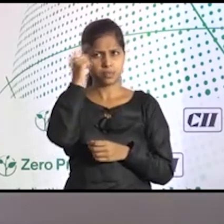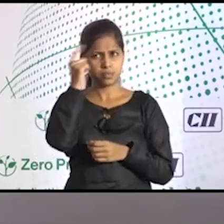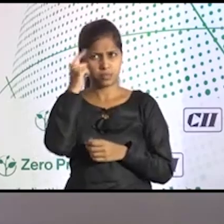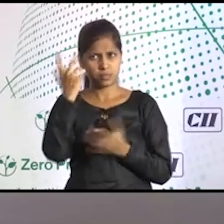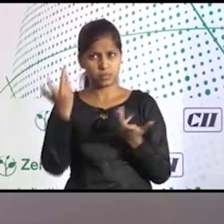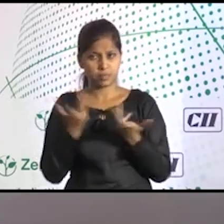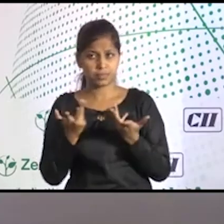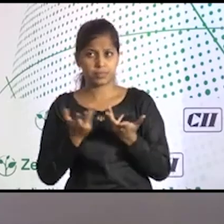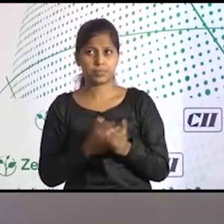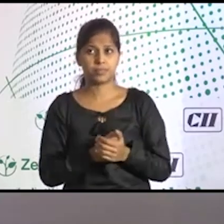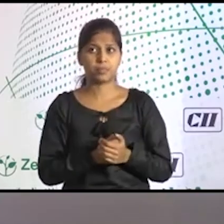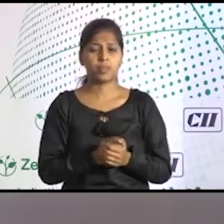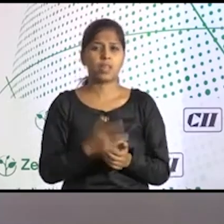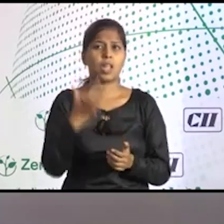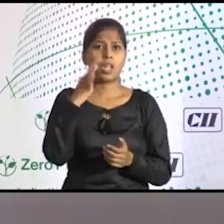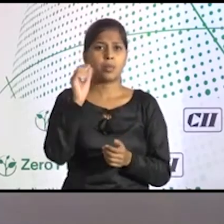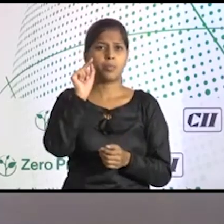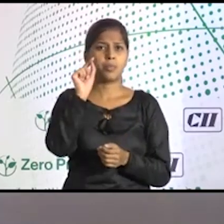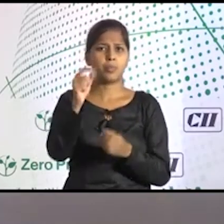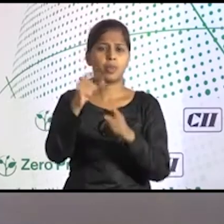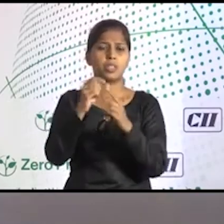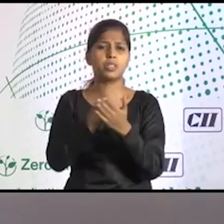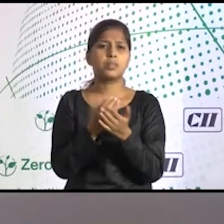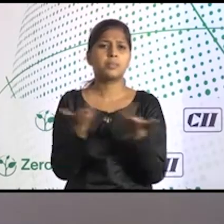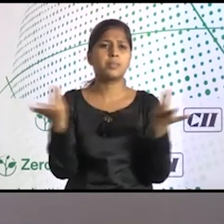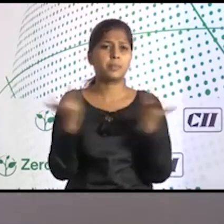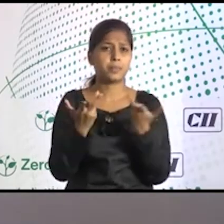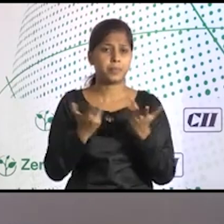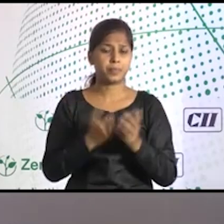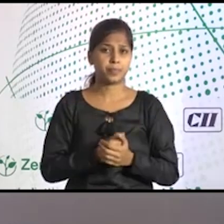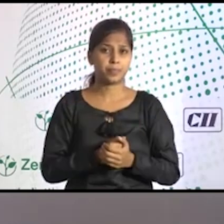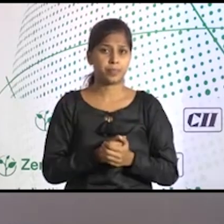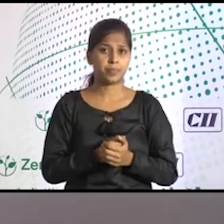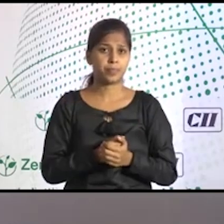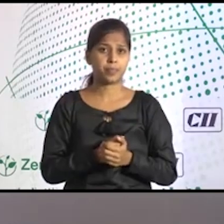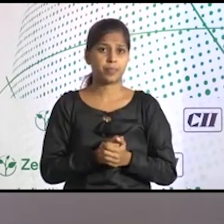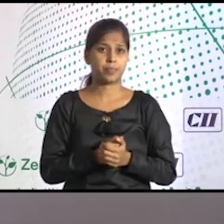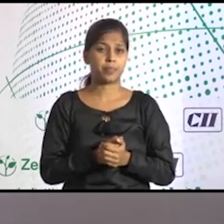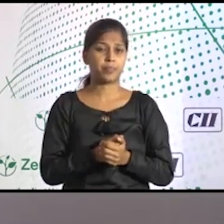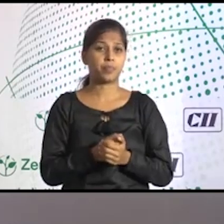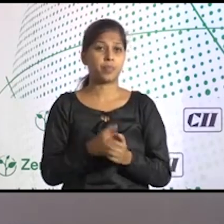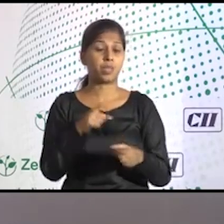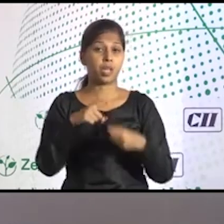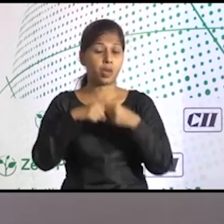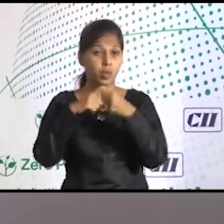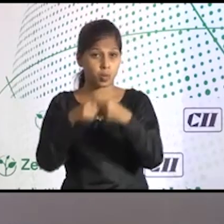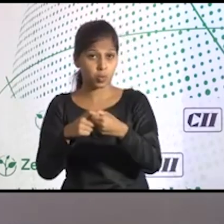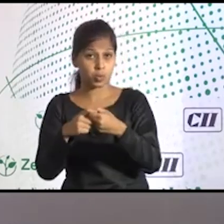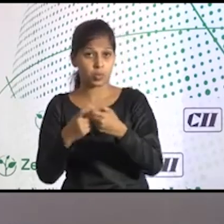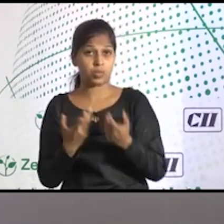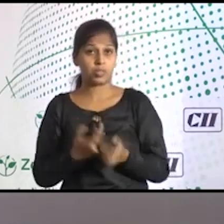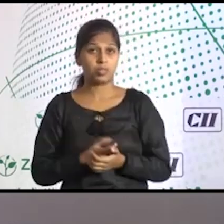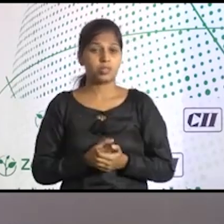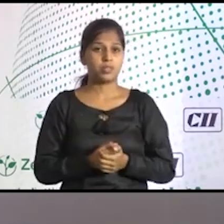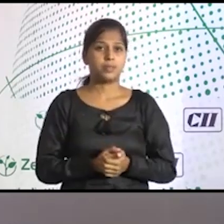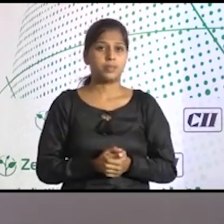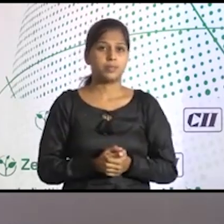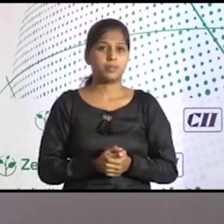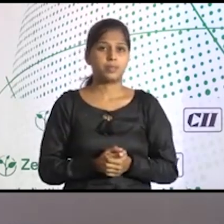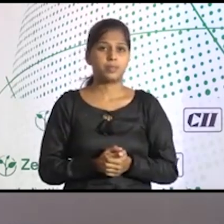is a very important part of the ecosystem that's getting built here. Which then brings me to the question for Cielo.